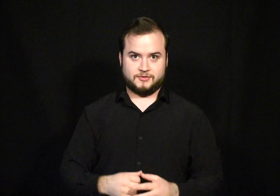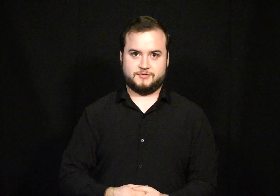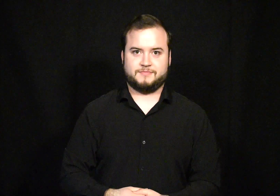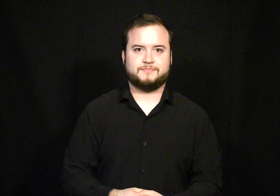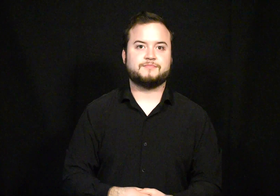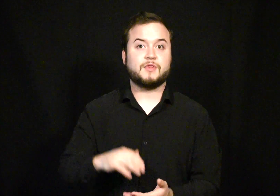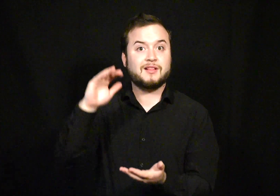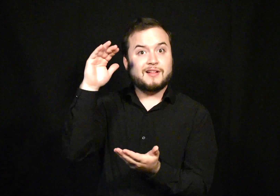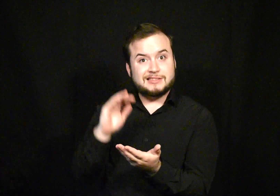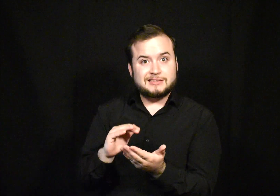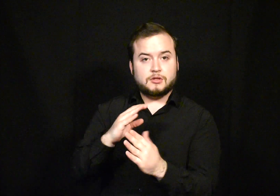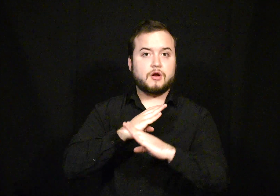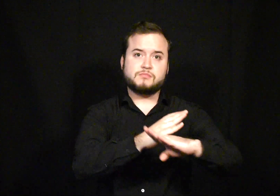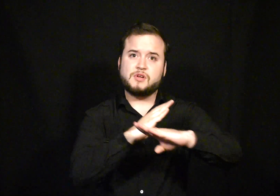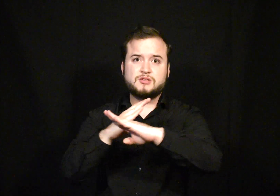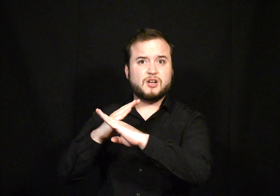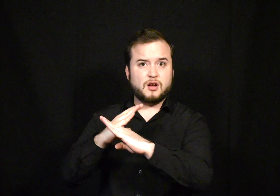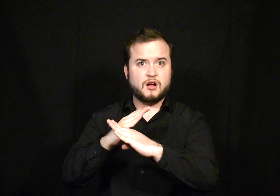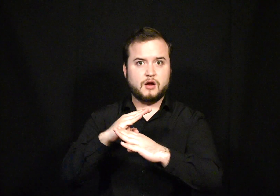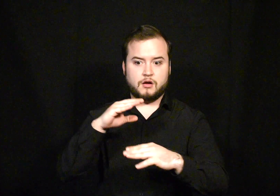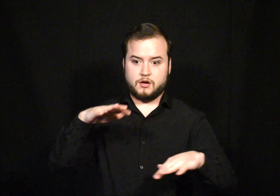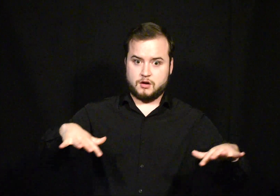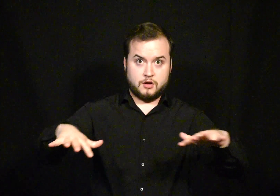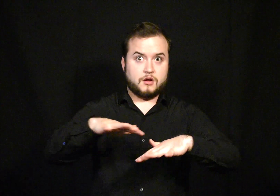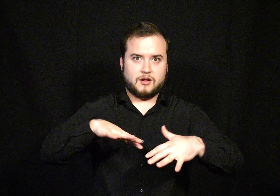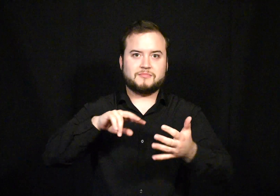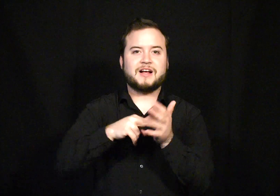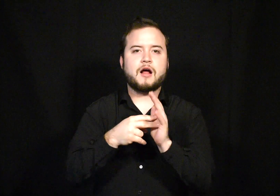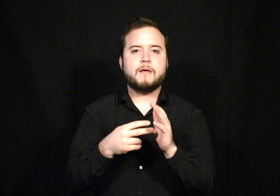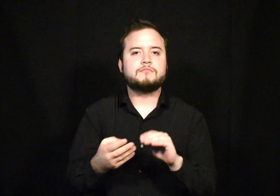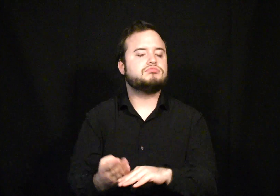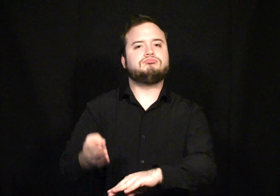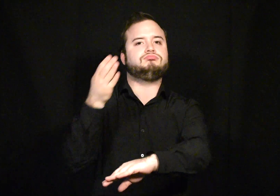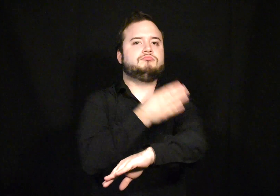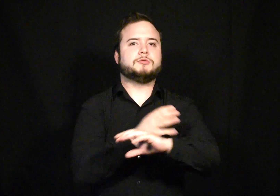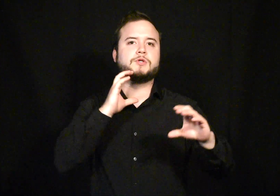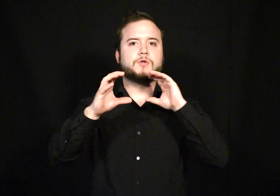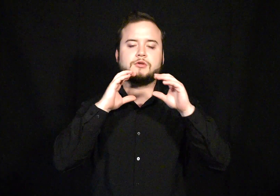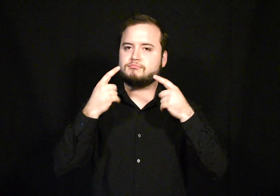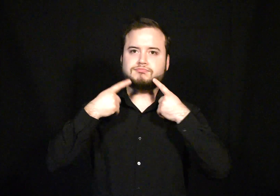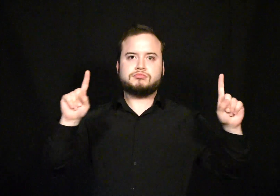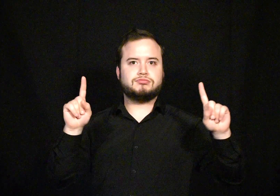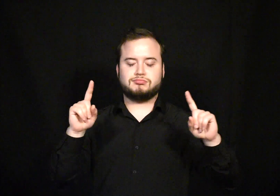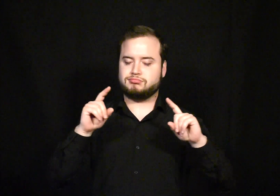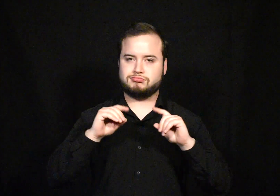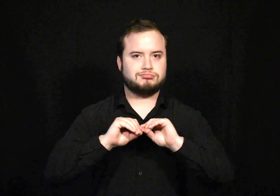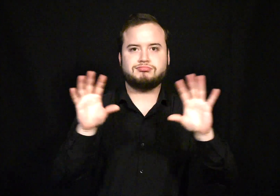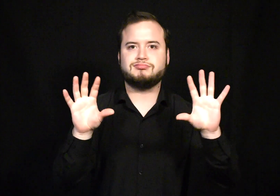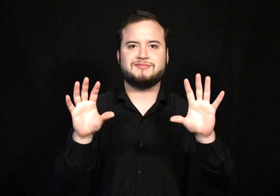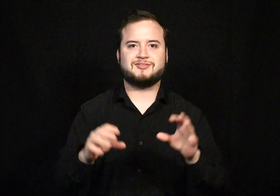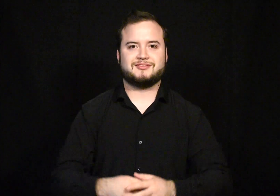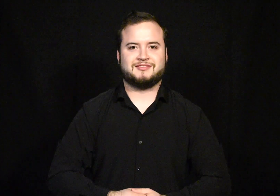The less obstacles in your space, the better and effective the communication will go.